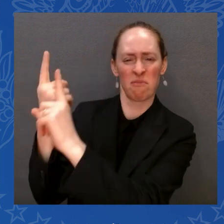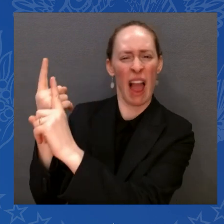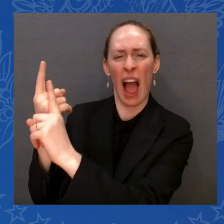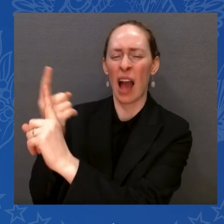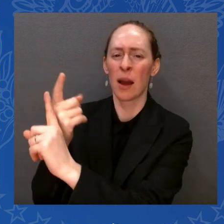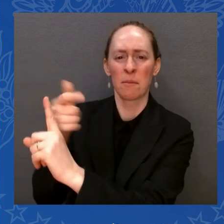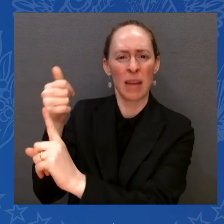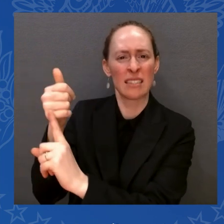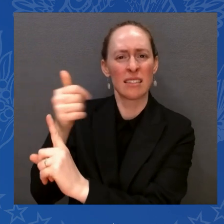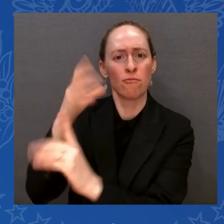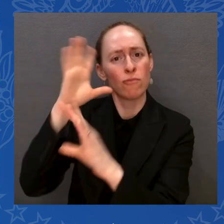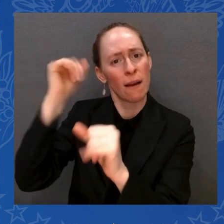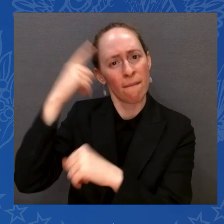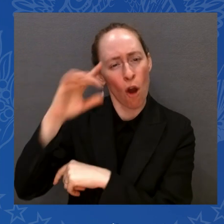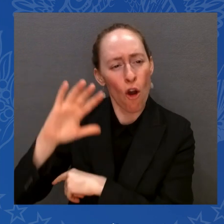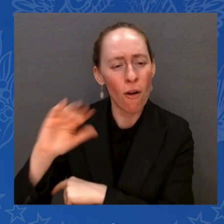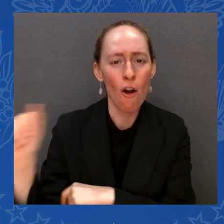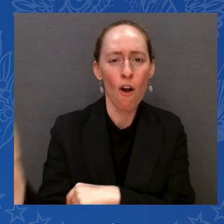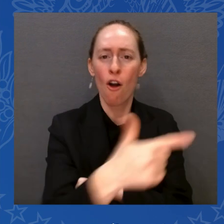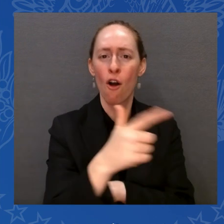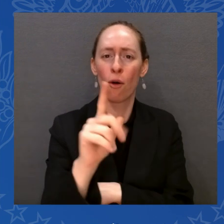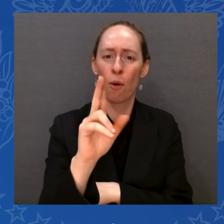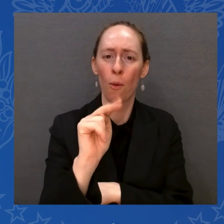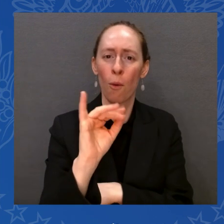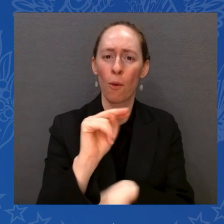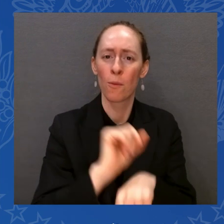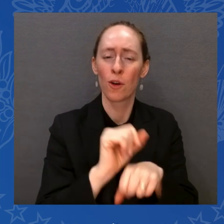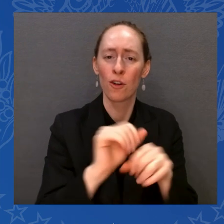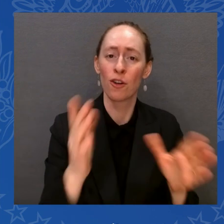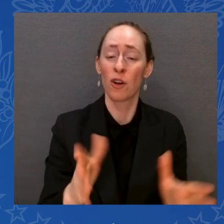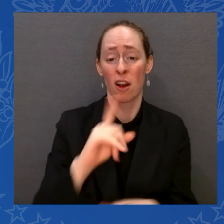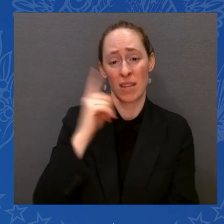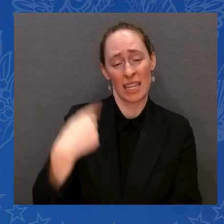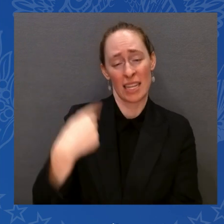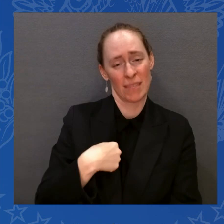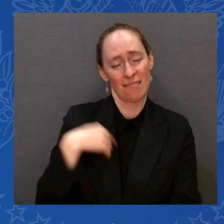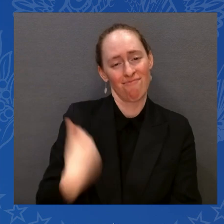to introduce to you the president of the United States, Joe Biden.